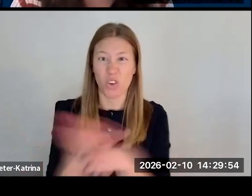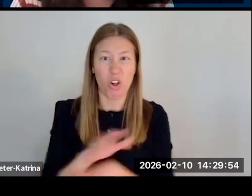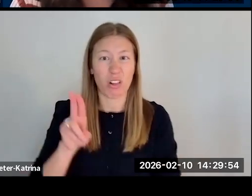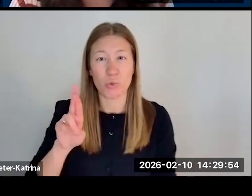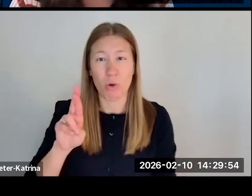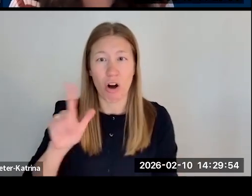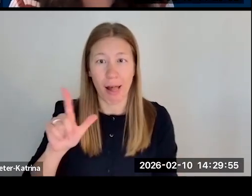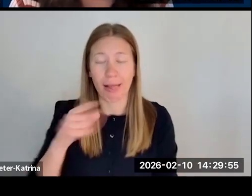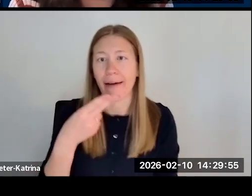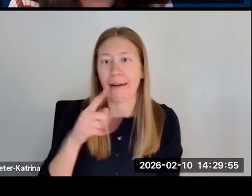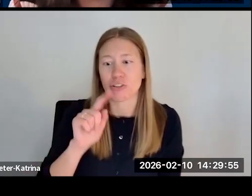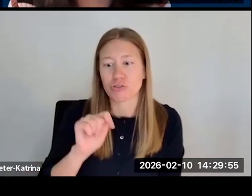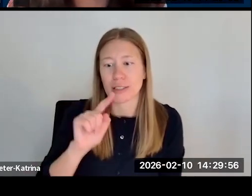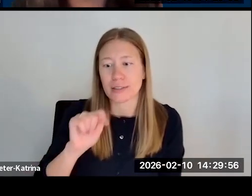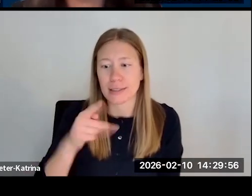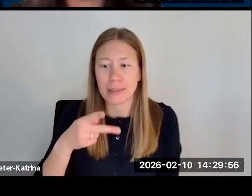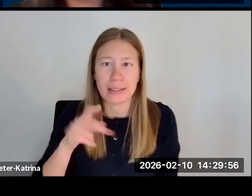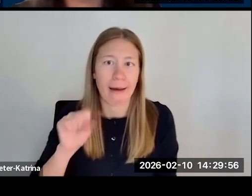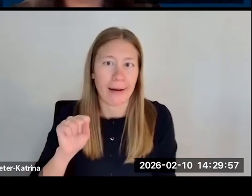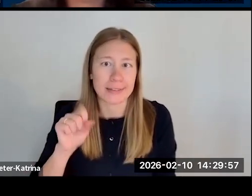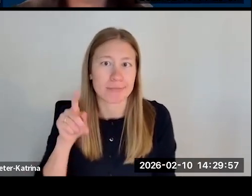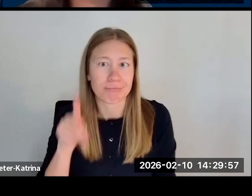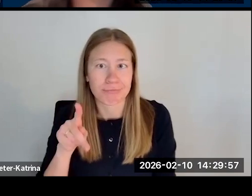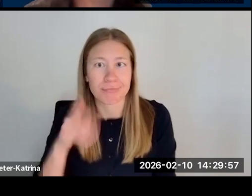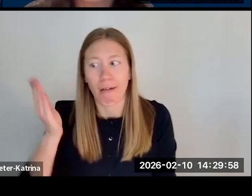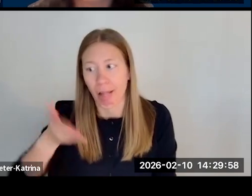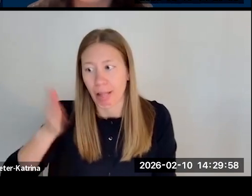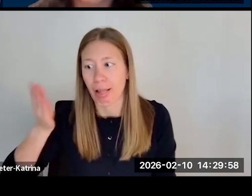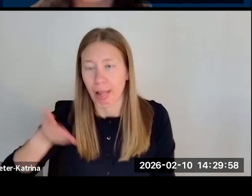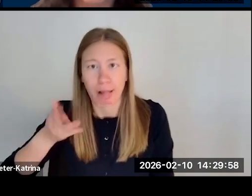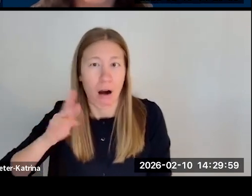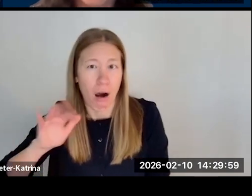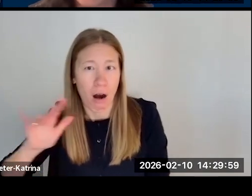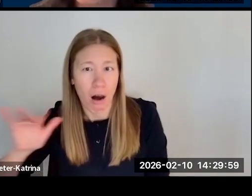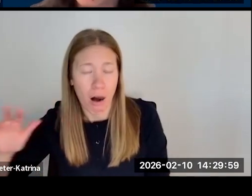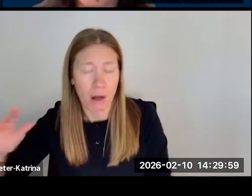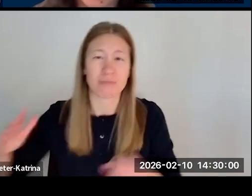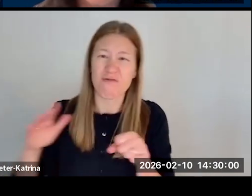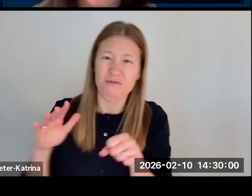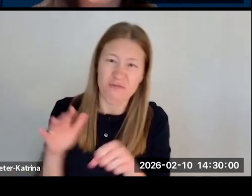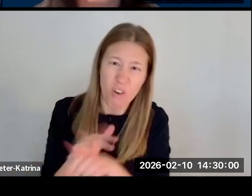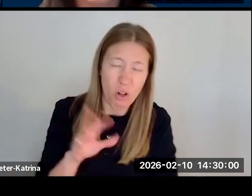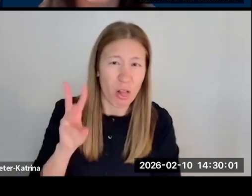https, colon, slash, slash and then your full website name.